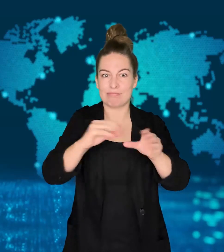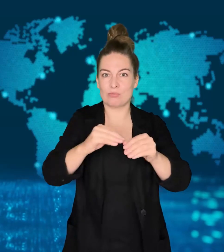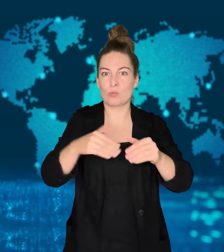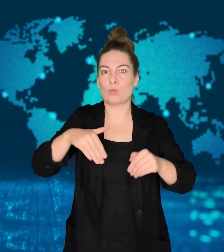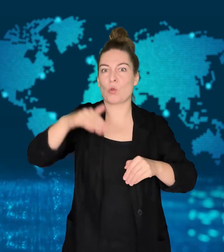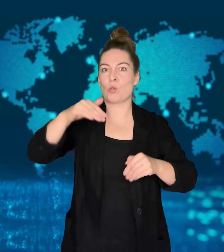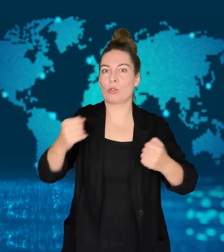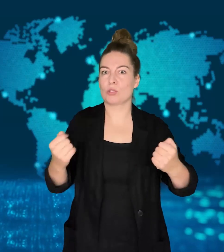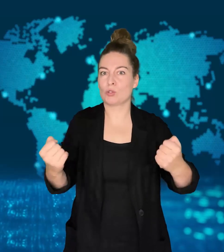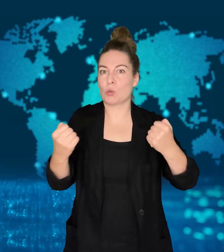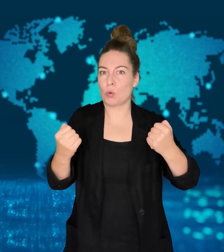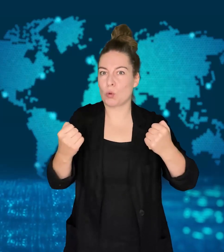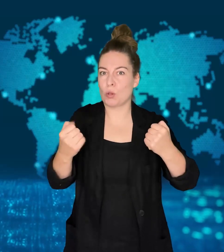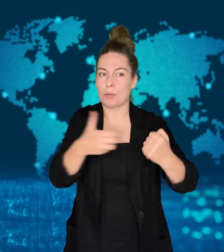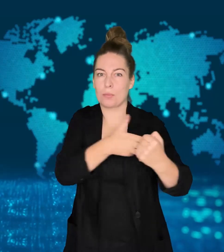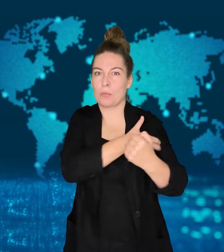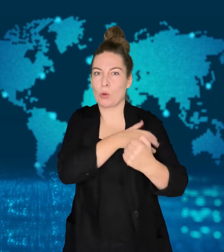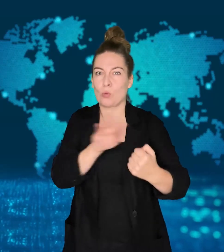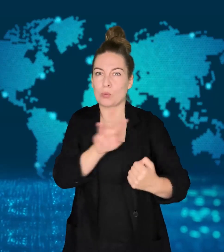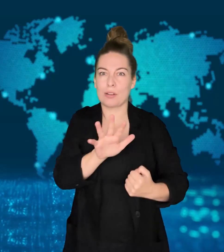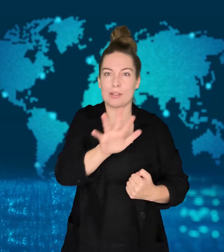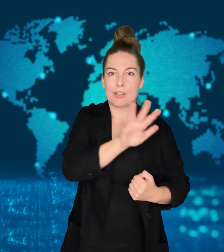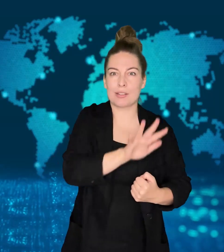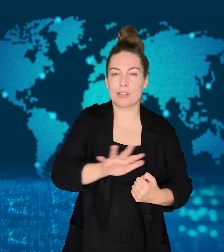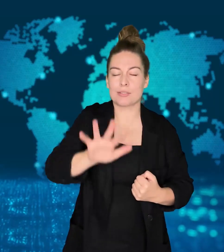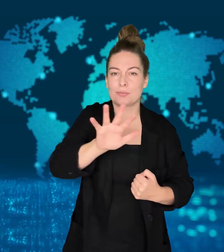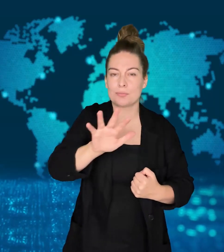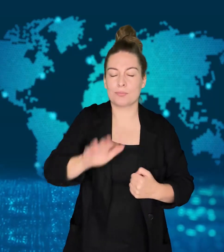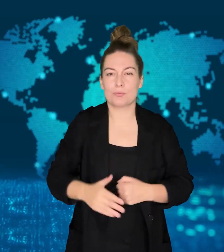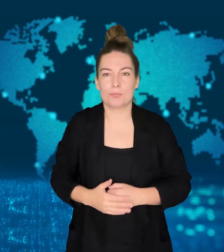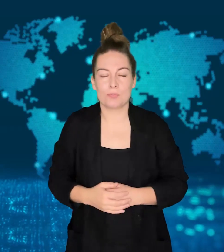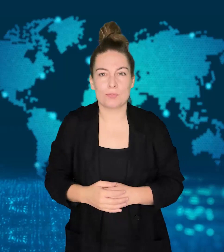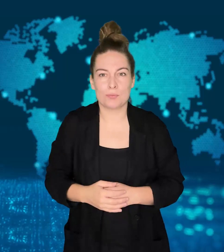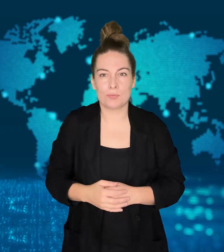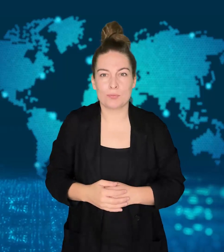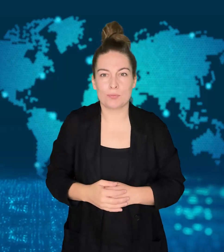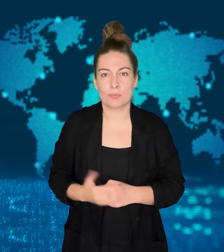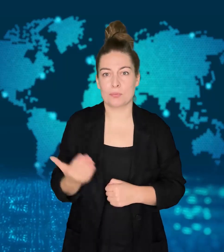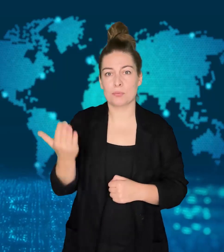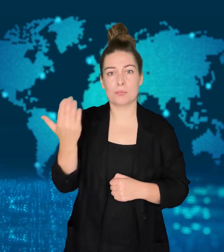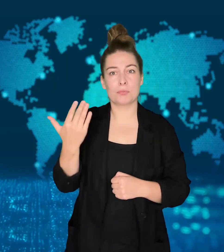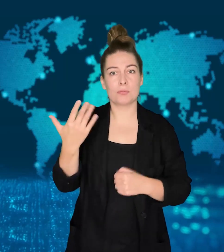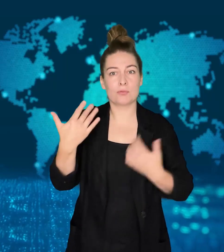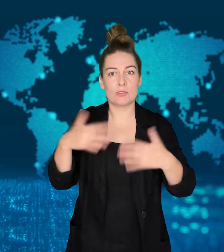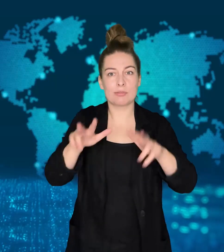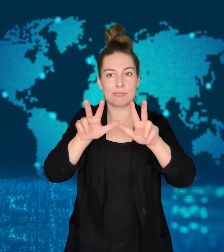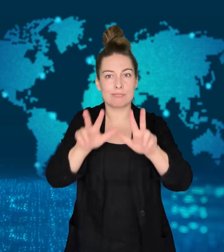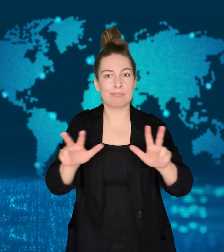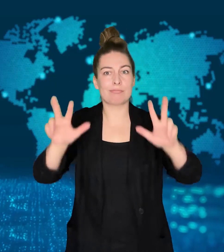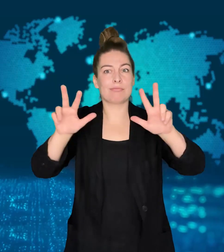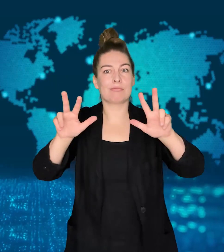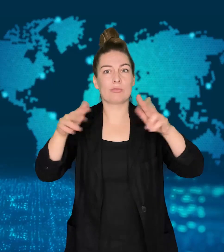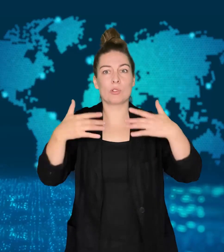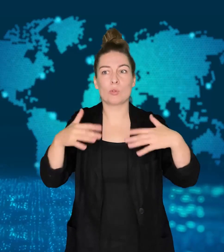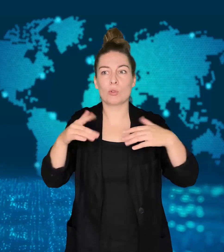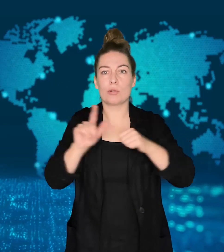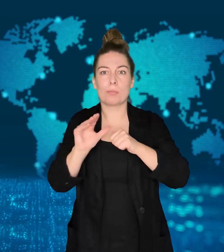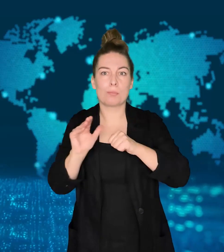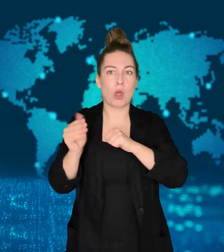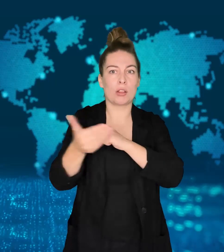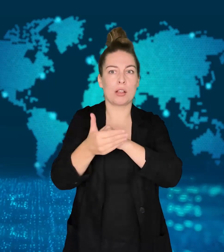provide an alternative to Western leadership.